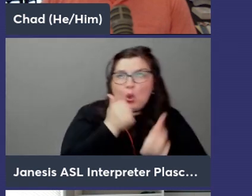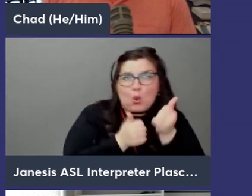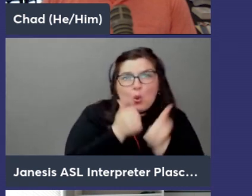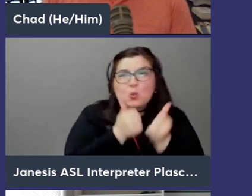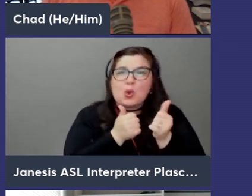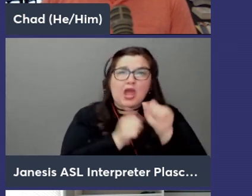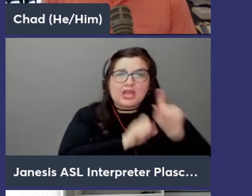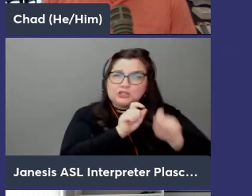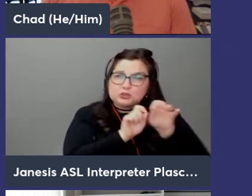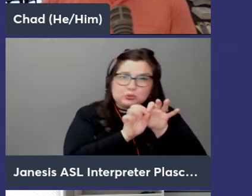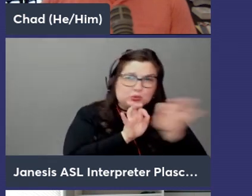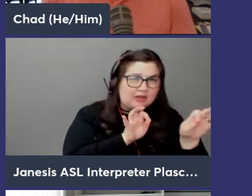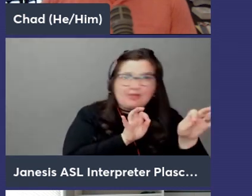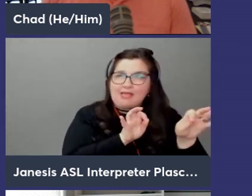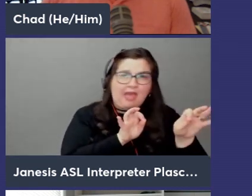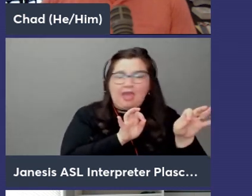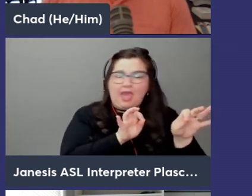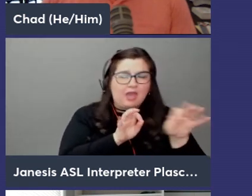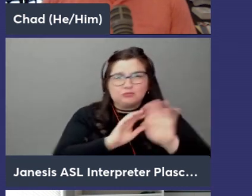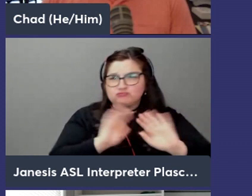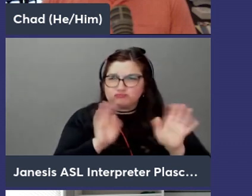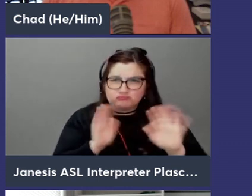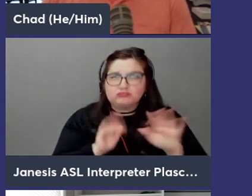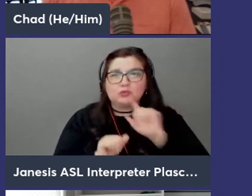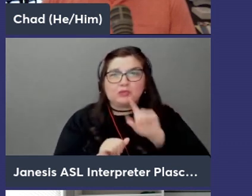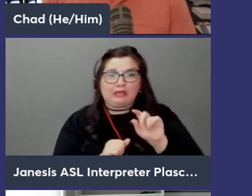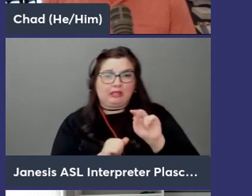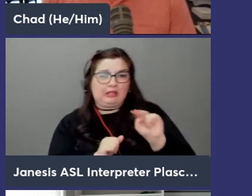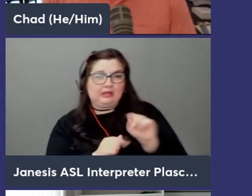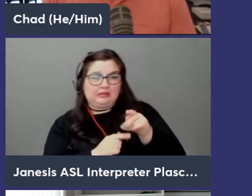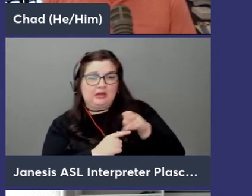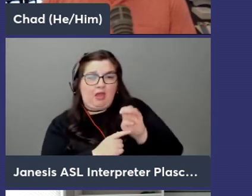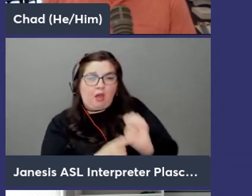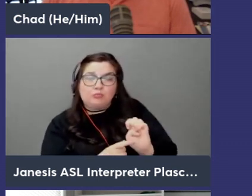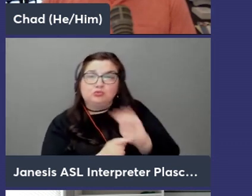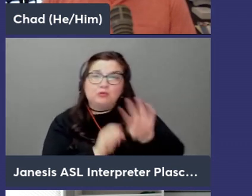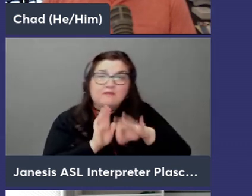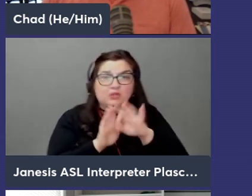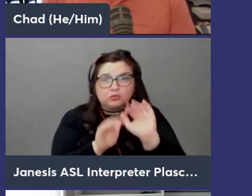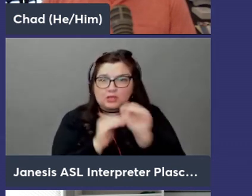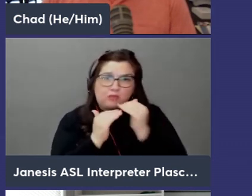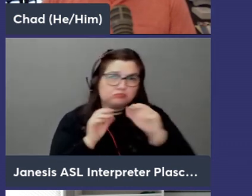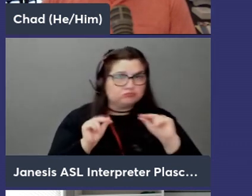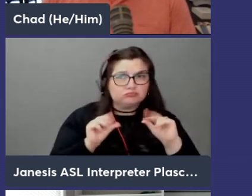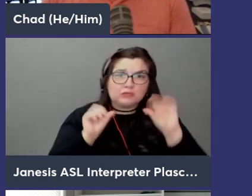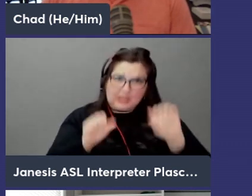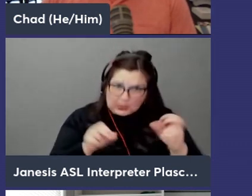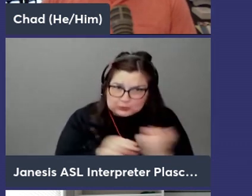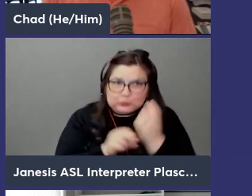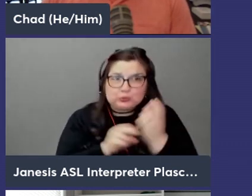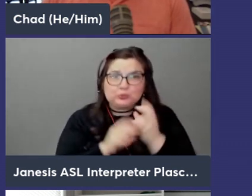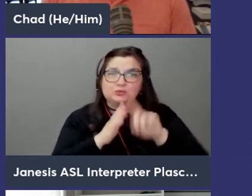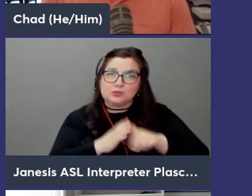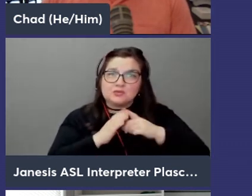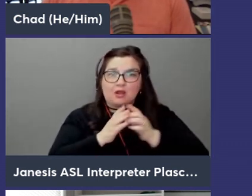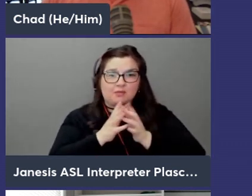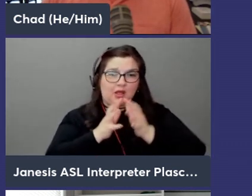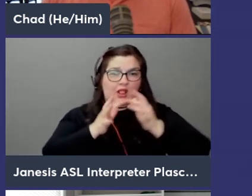or the features that, the native features of Neptune that you can use with that. So you can use this to start exploring graphs,